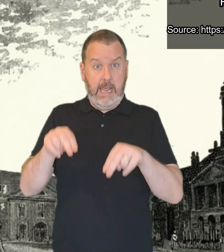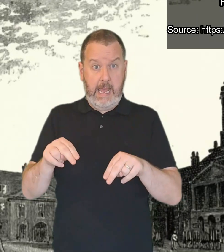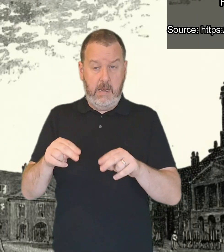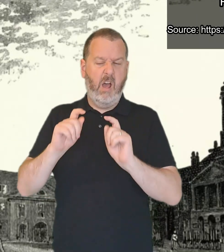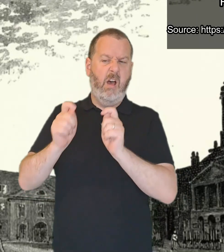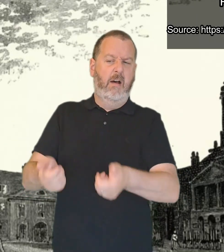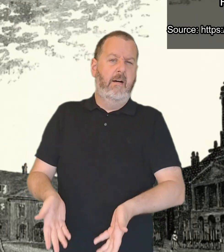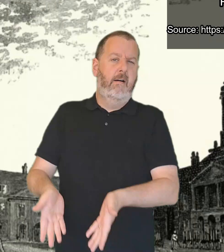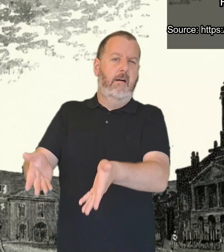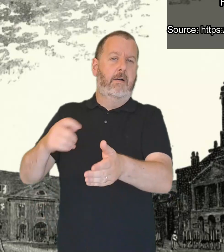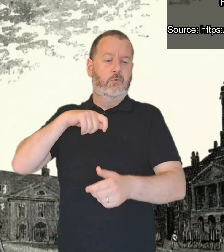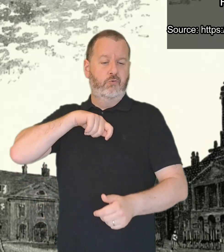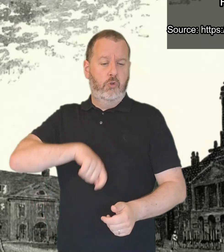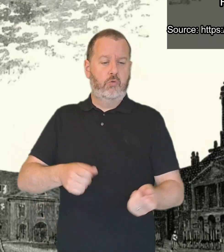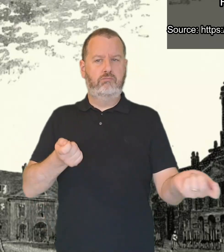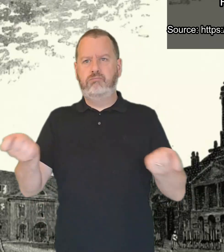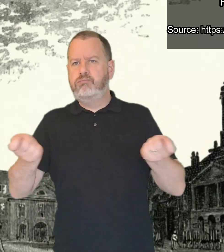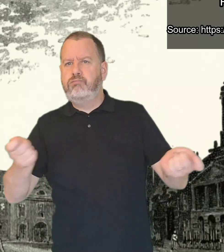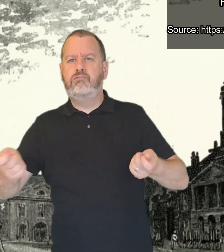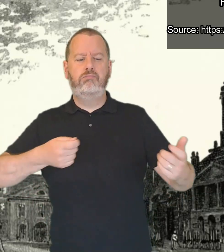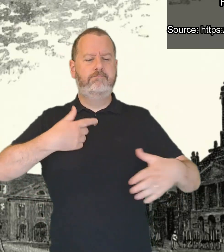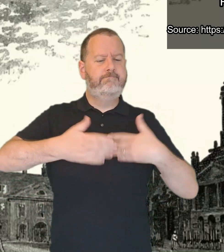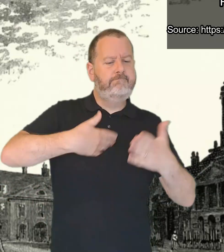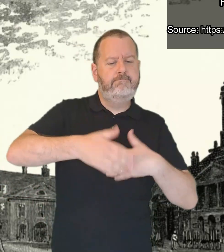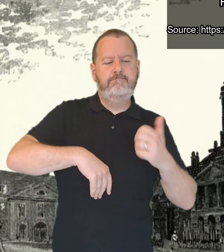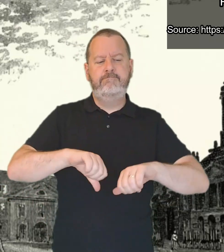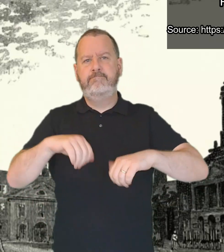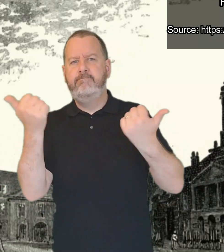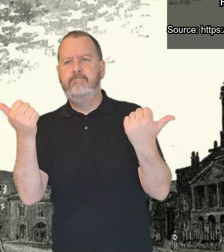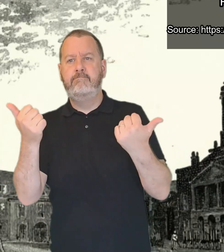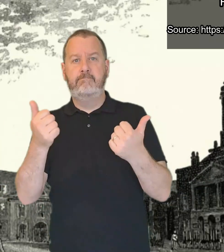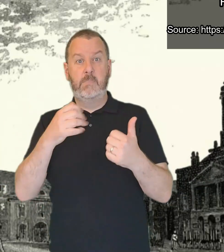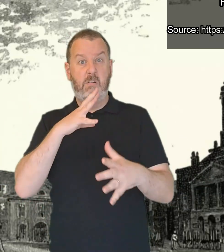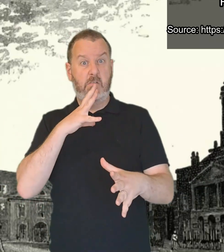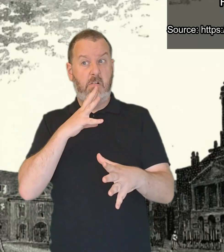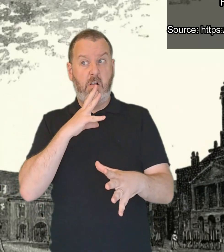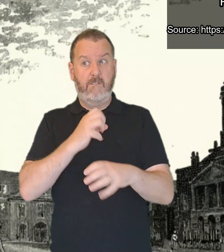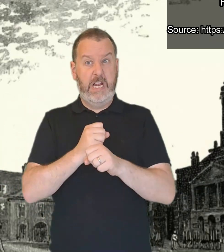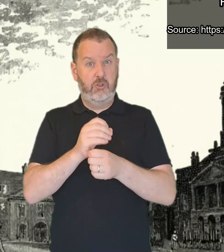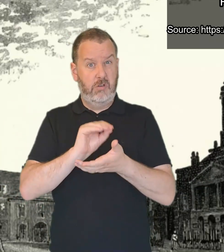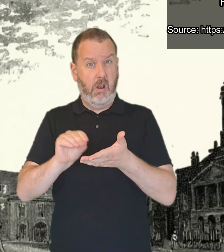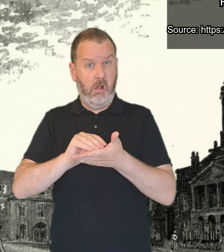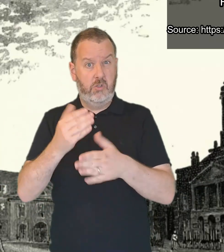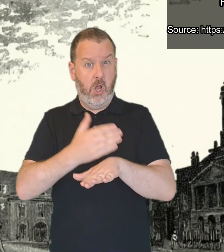it seemed extraordinary that a man so afflicted could be employed to execute